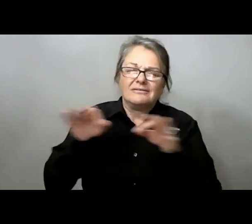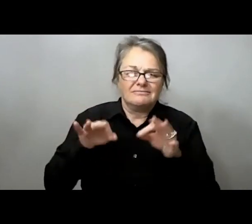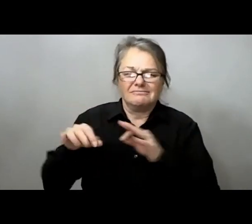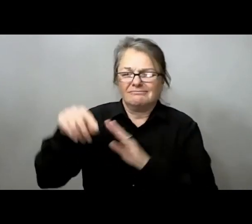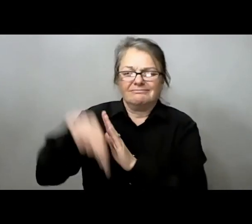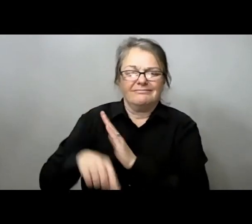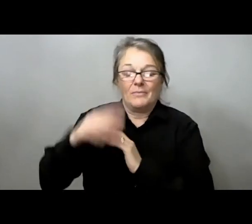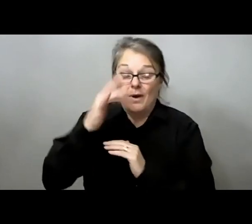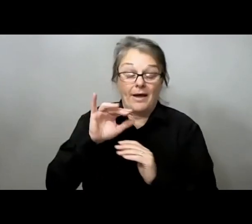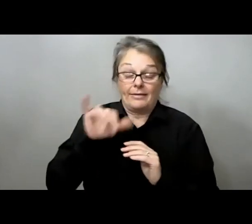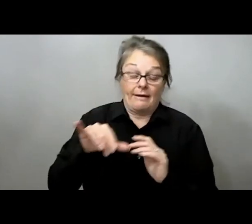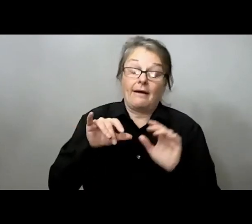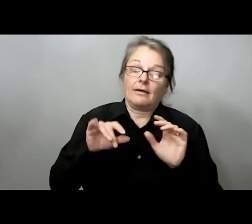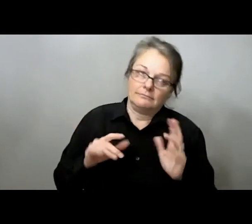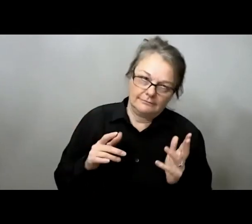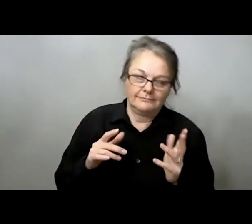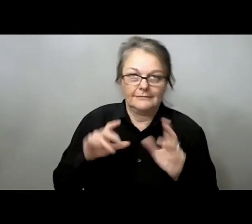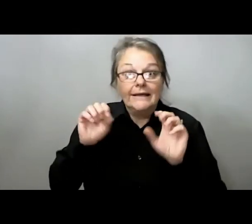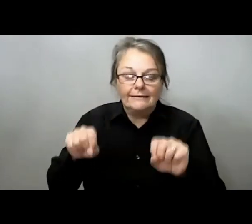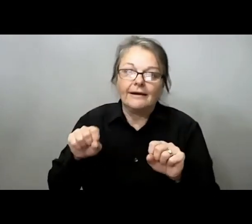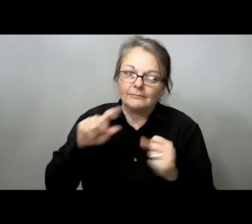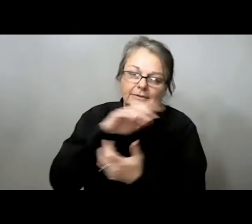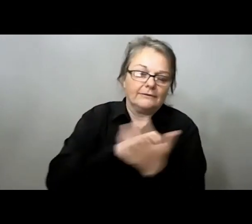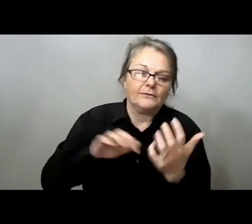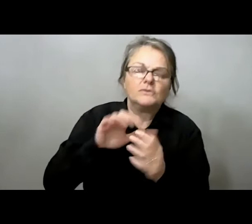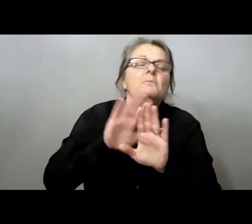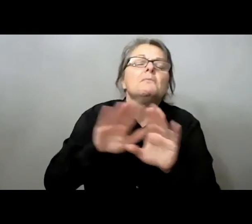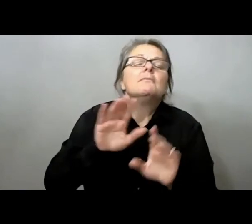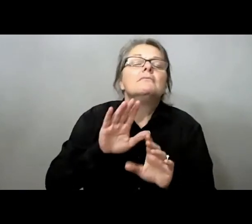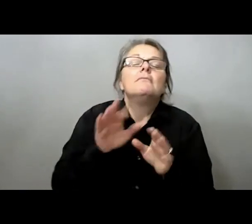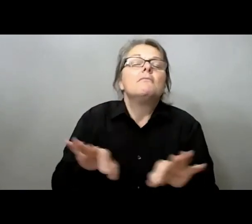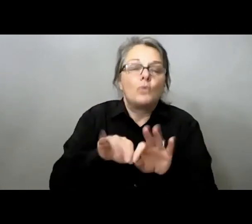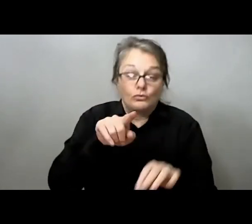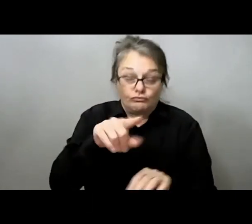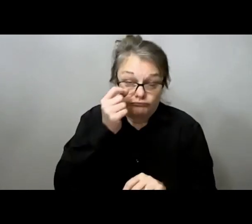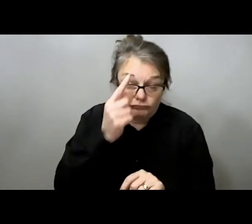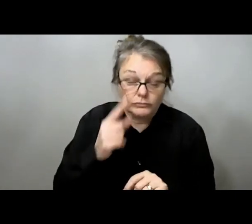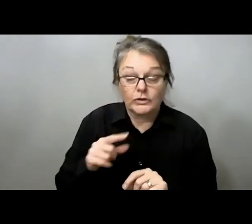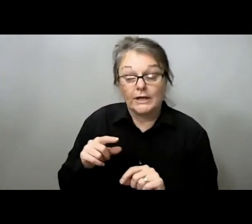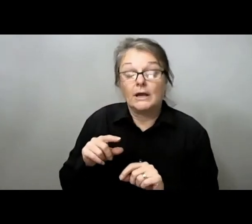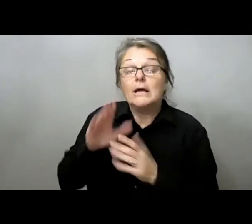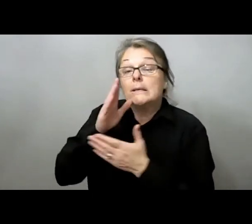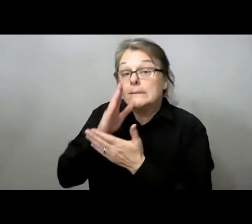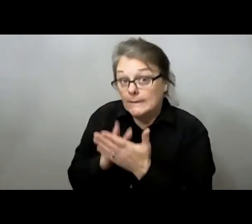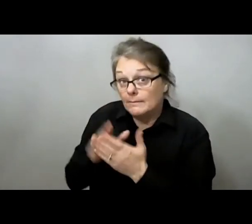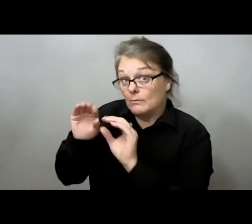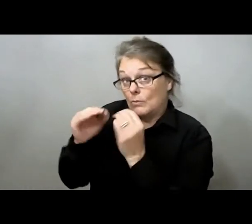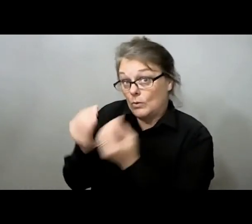A LITTLE BIT CONFUSING. BUT JUST TO SAY THAT THERE ARE SOME ORGANIZATIONS THAT HAVE TO MEET